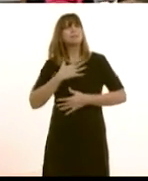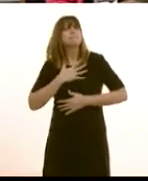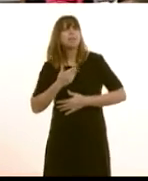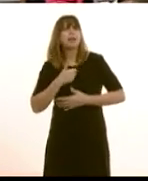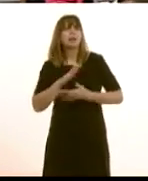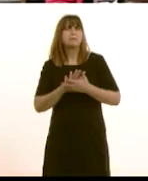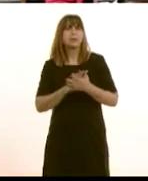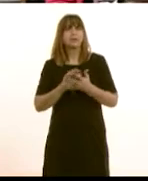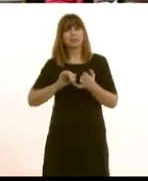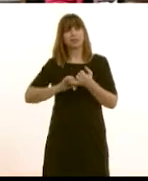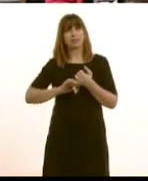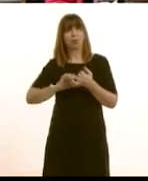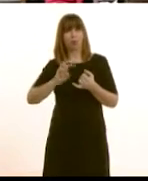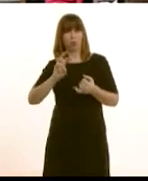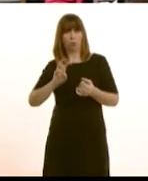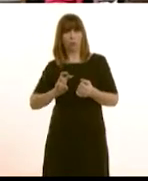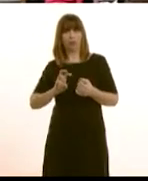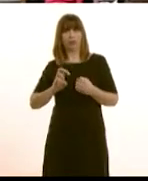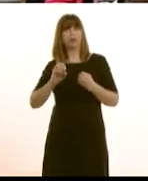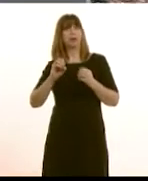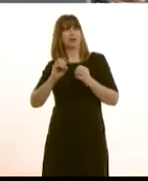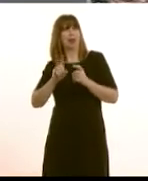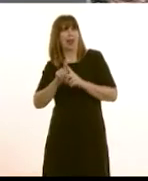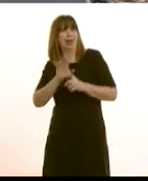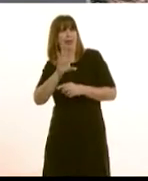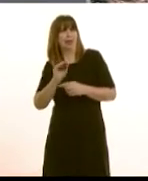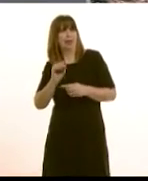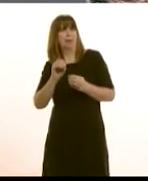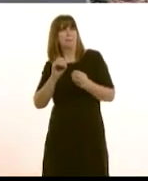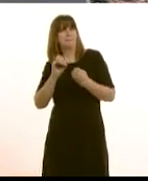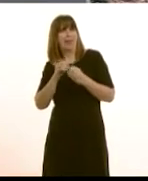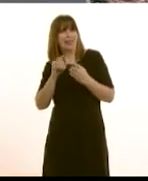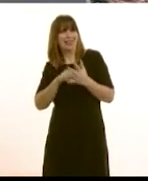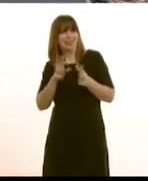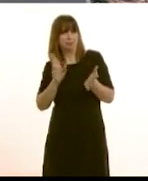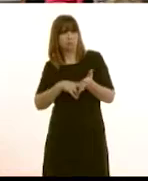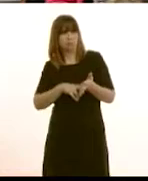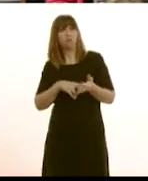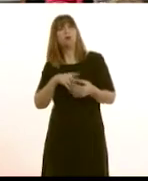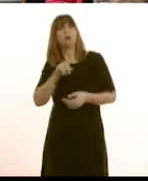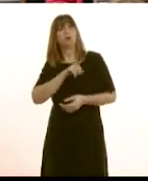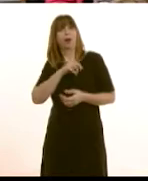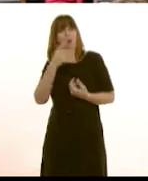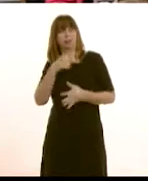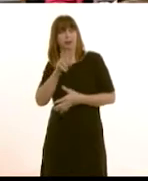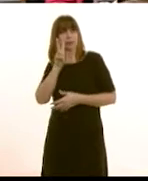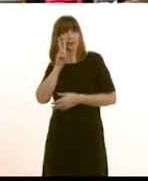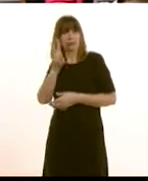ei fod yn dechrau blino ar y prosiect ei hunan, ac nad yw mor gryf y tu Ùl iddo ag oedd e.